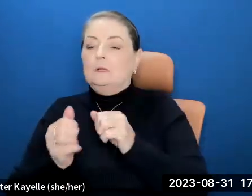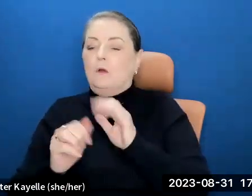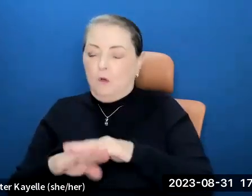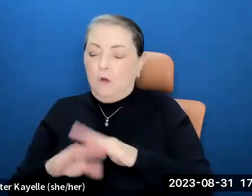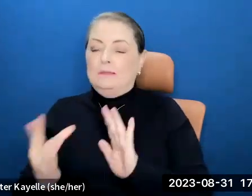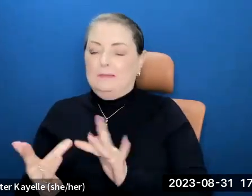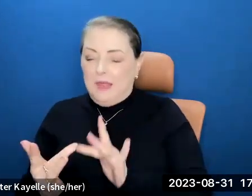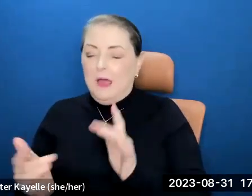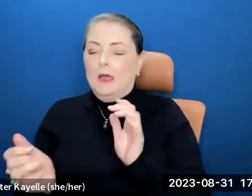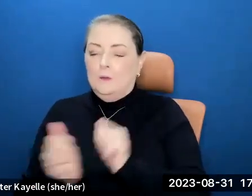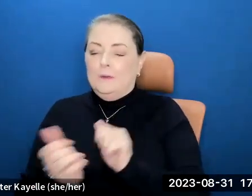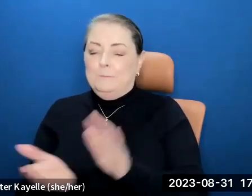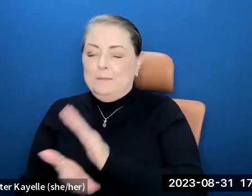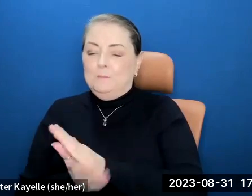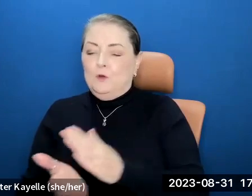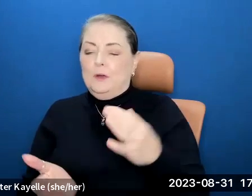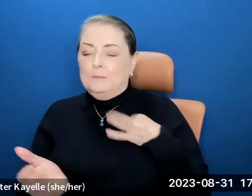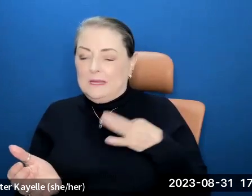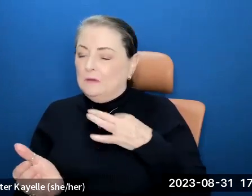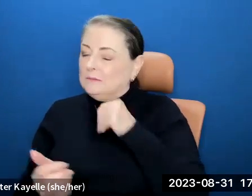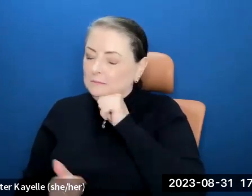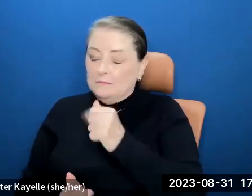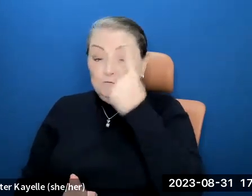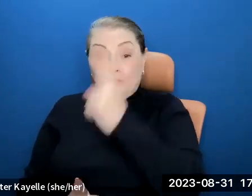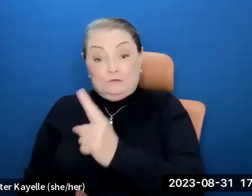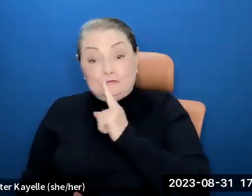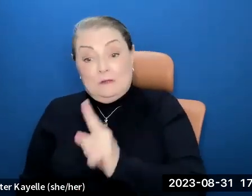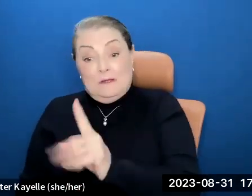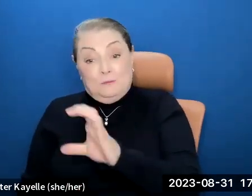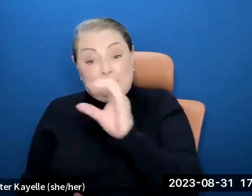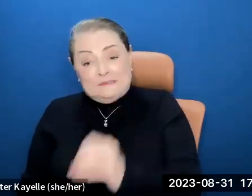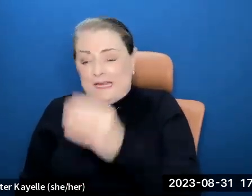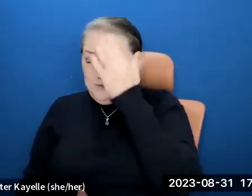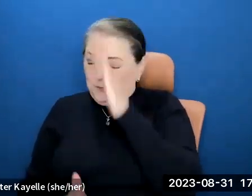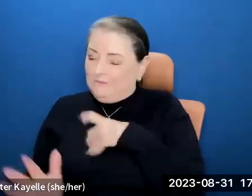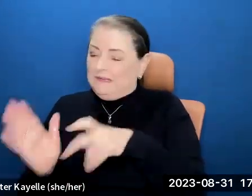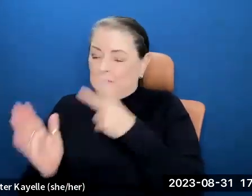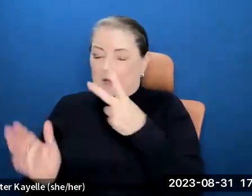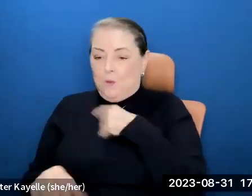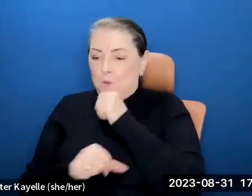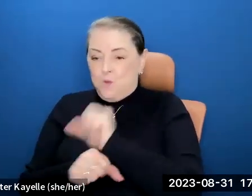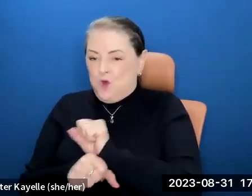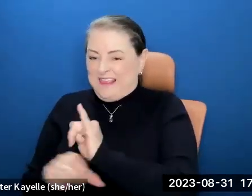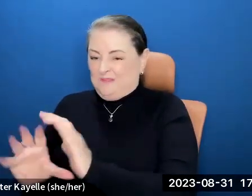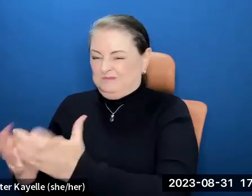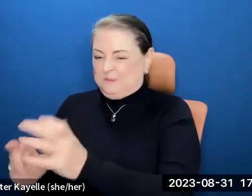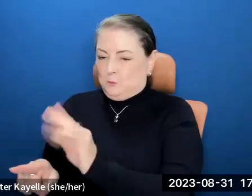everything came around so that's probably when it was I don't know for sure I'd have to double check and see I don't work in that unit that does it so I'm not really familiar with what happened